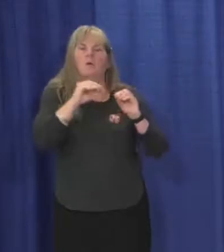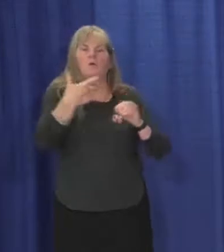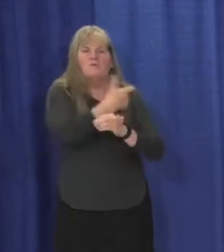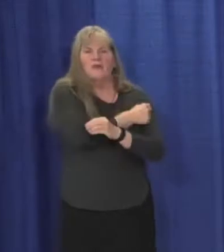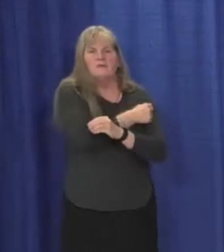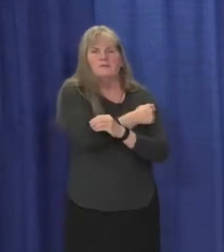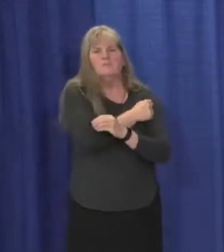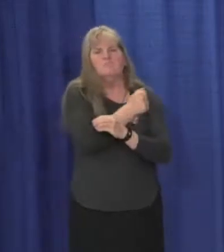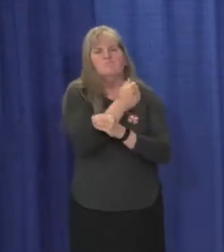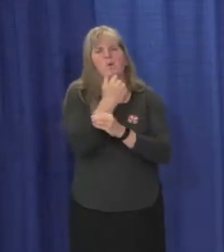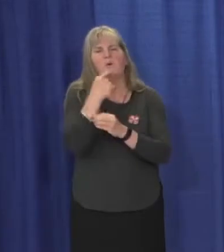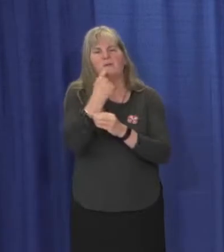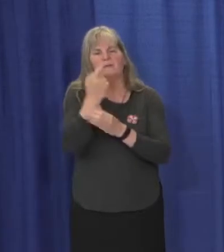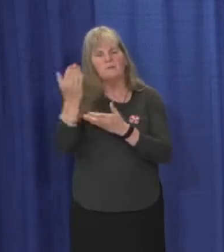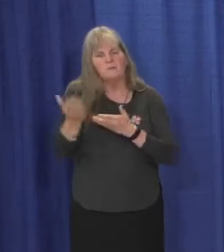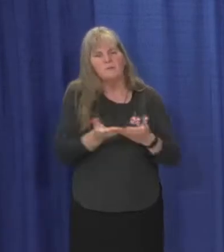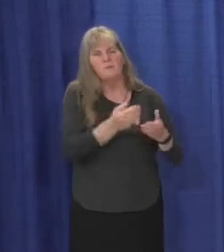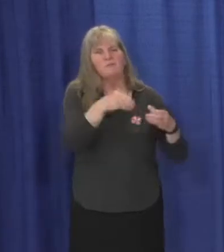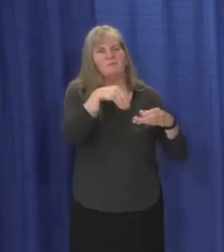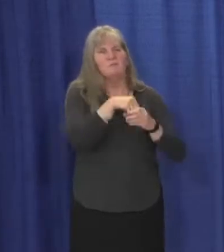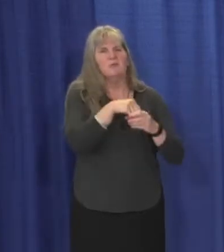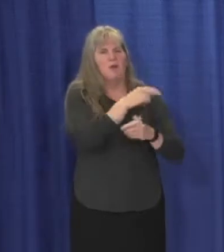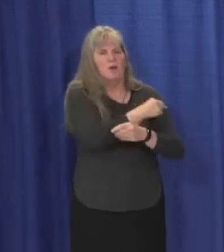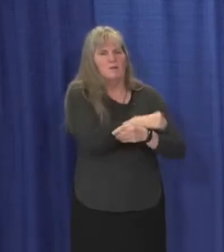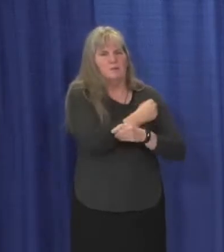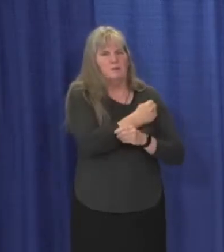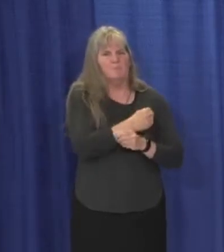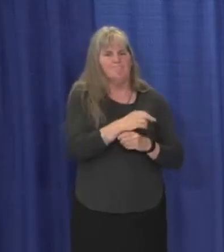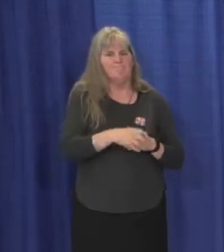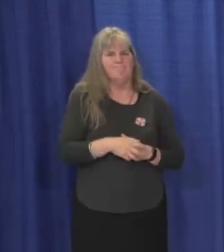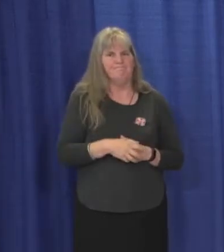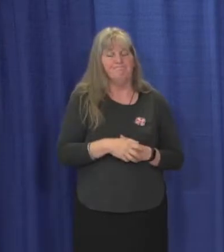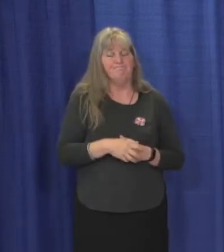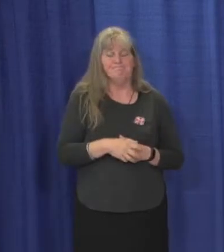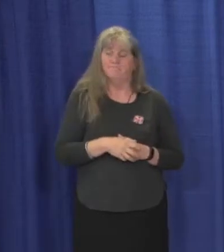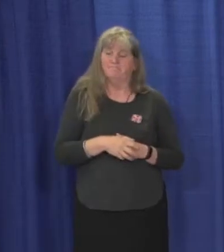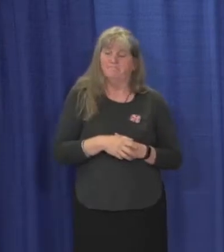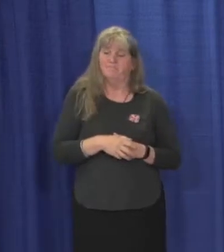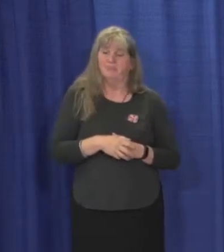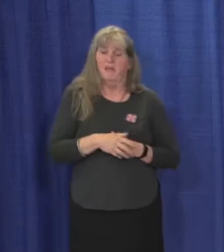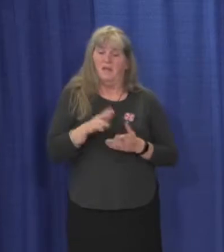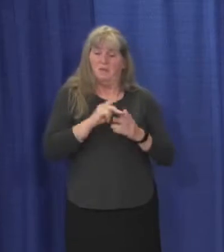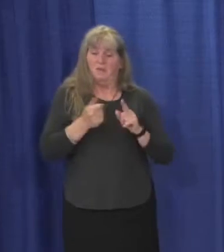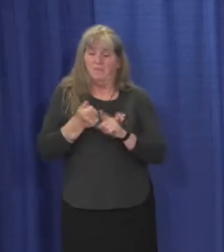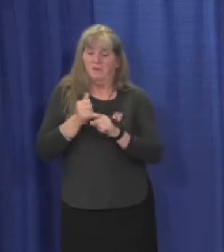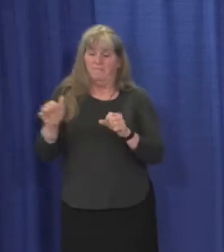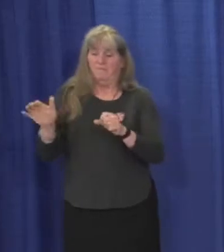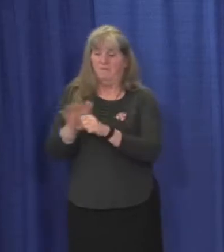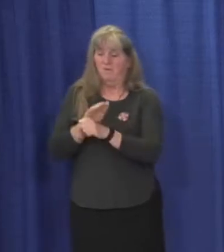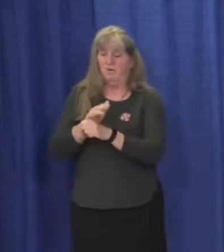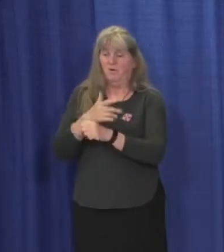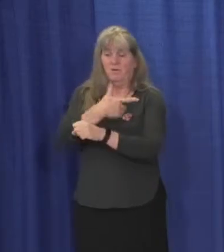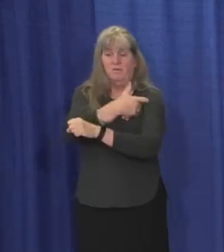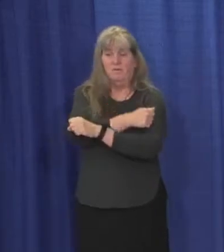hospitalizations and we believe based on global experiences these people who were fully